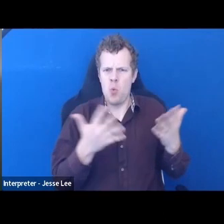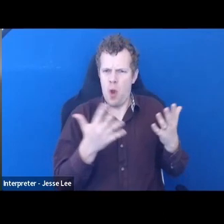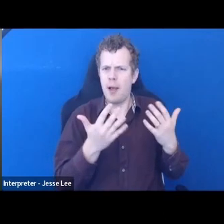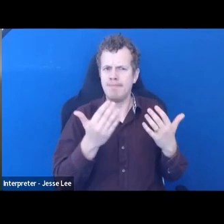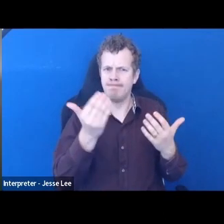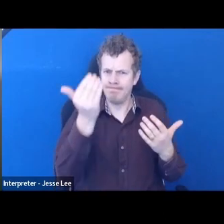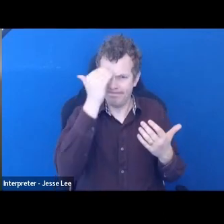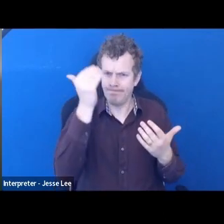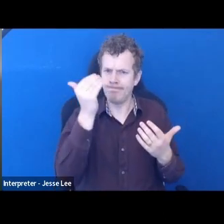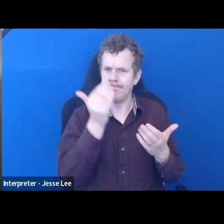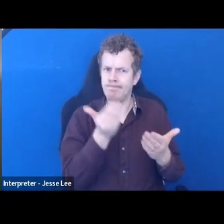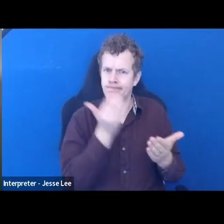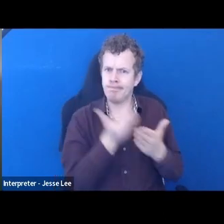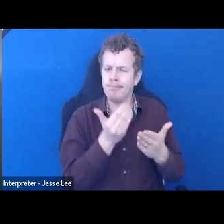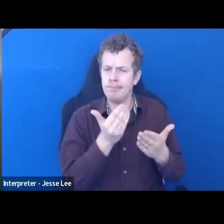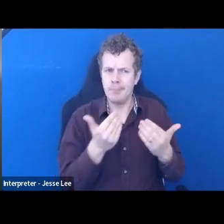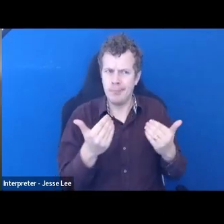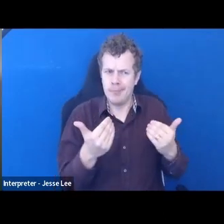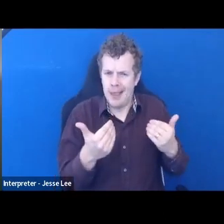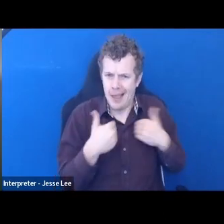as opposed to the quantitative data.